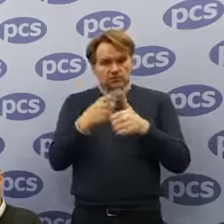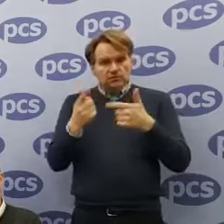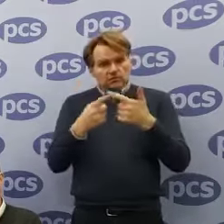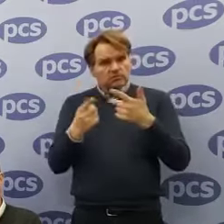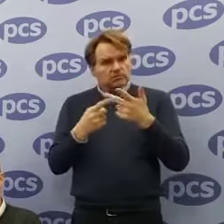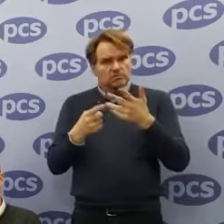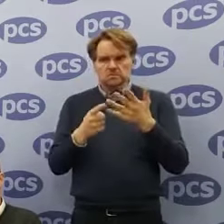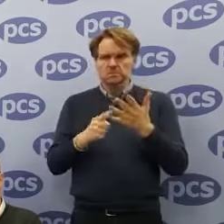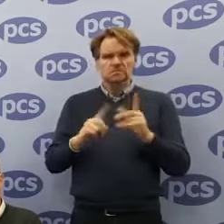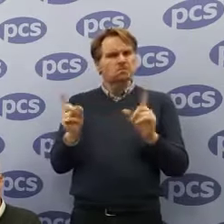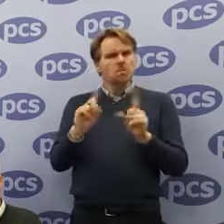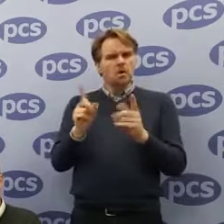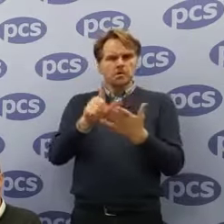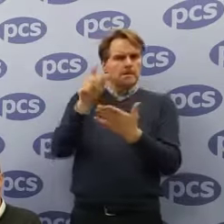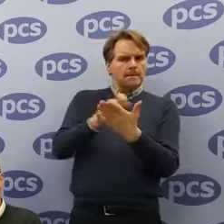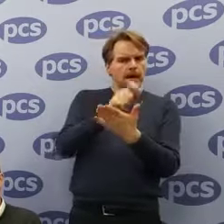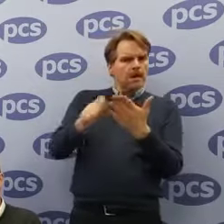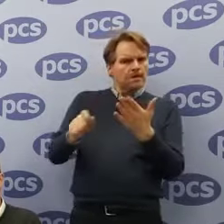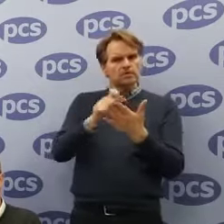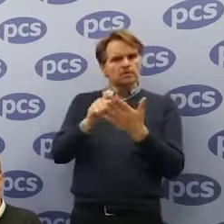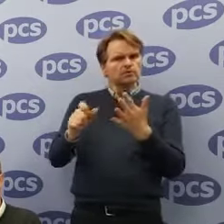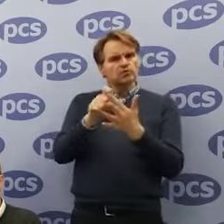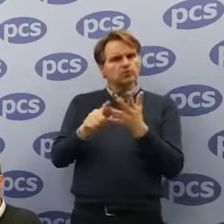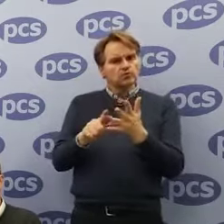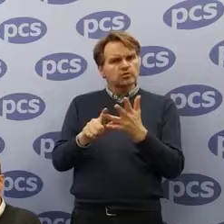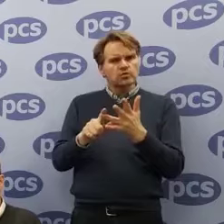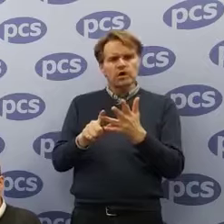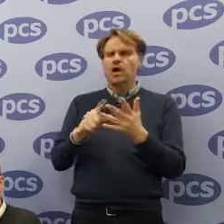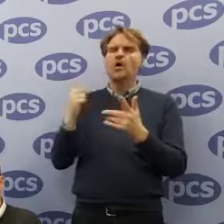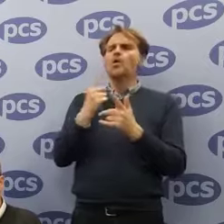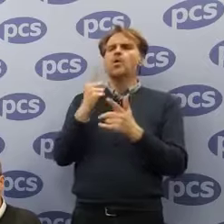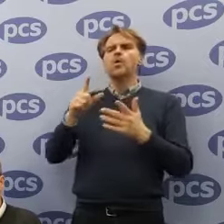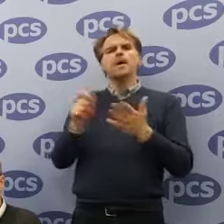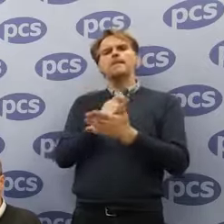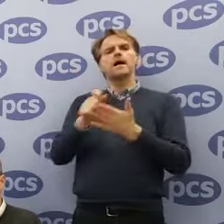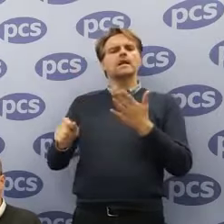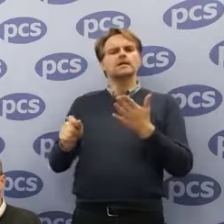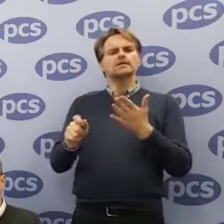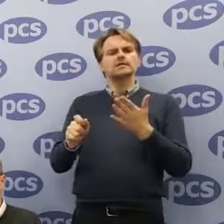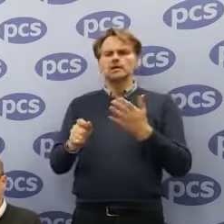should be, and who we should ballot. They're all key questions and I'm sure